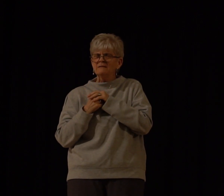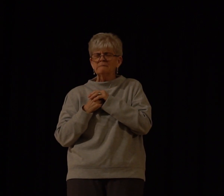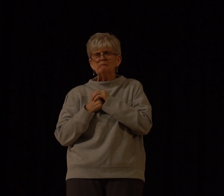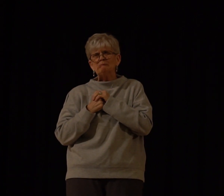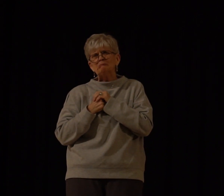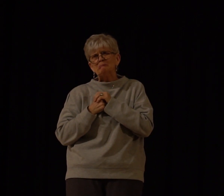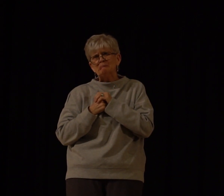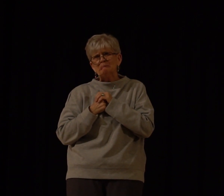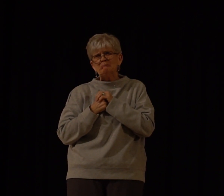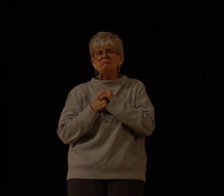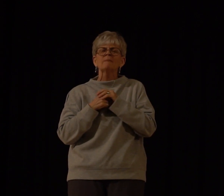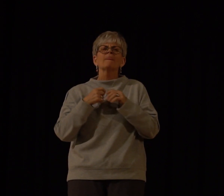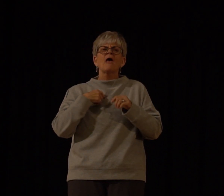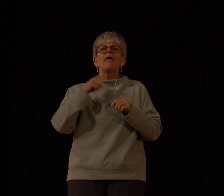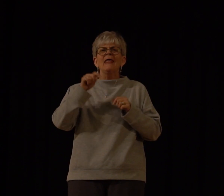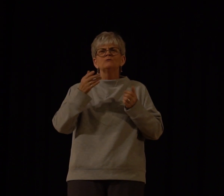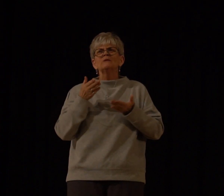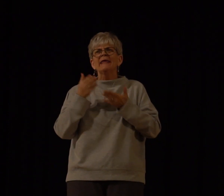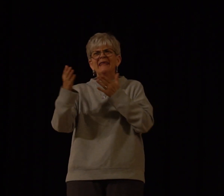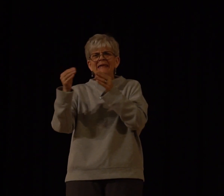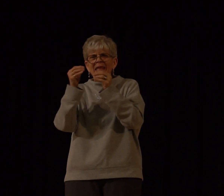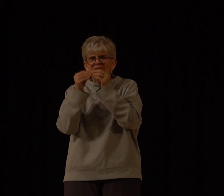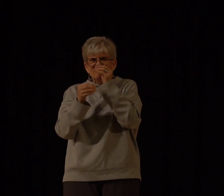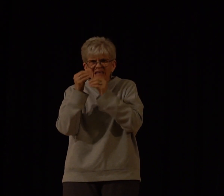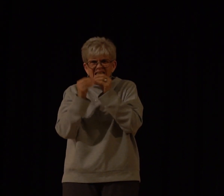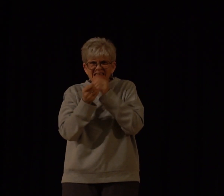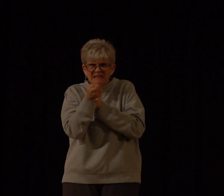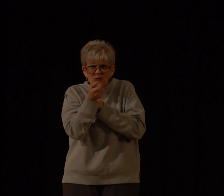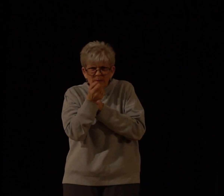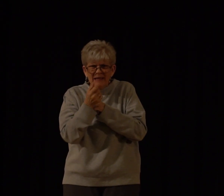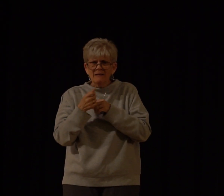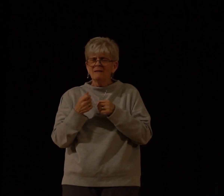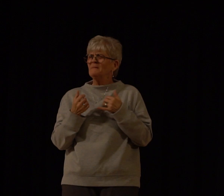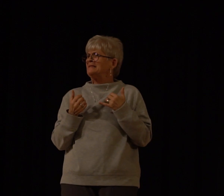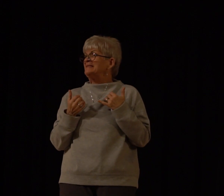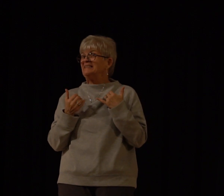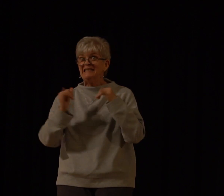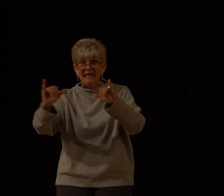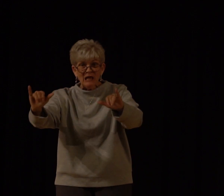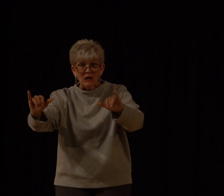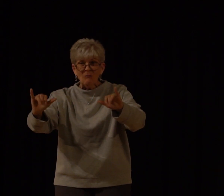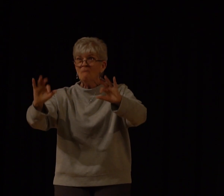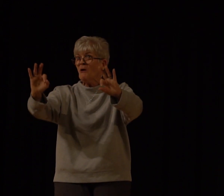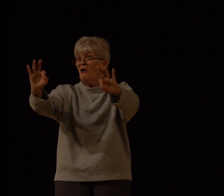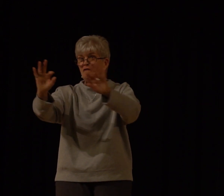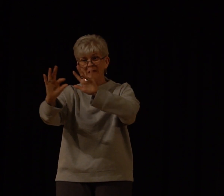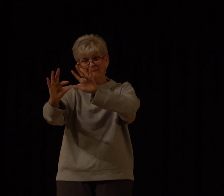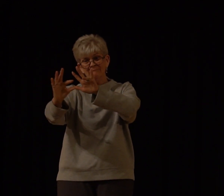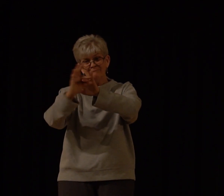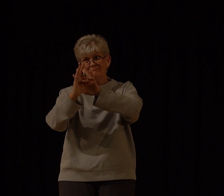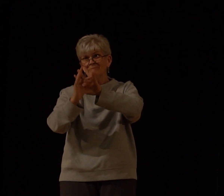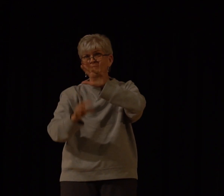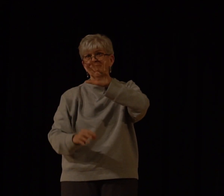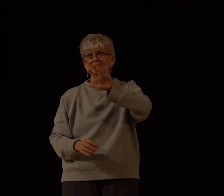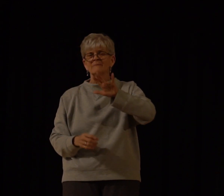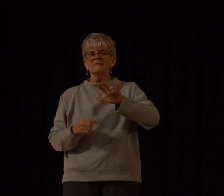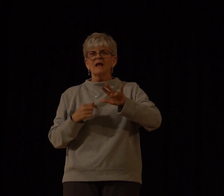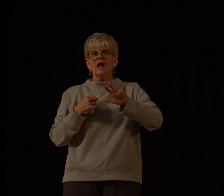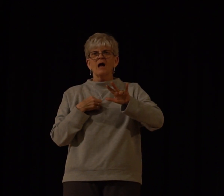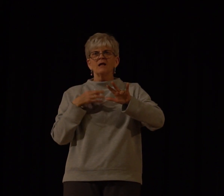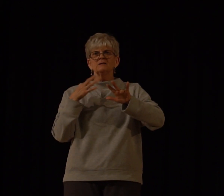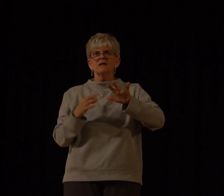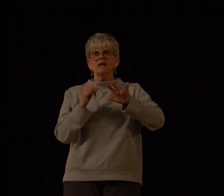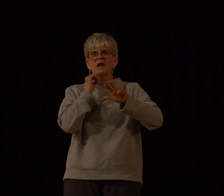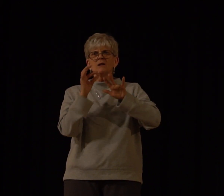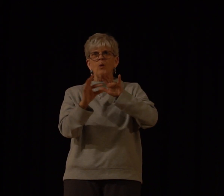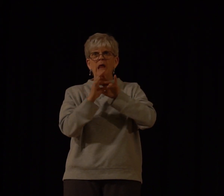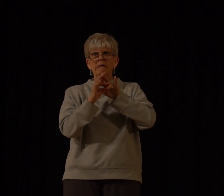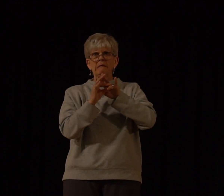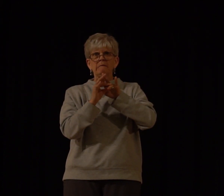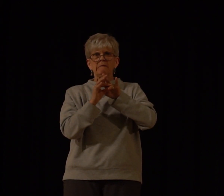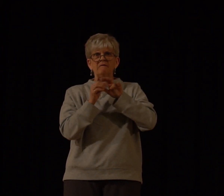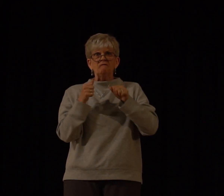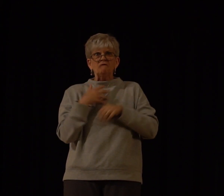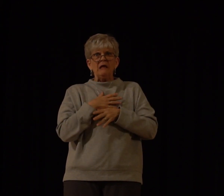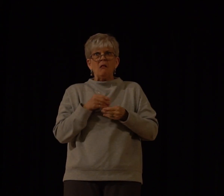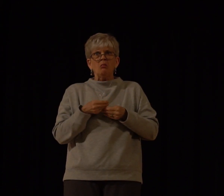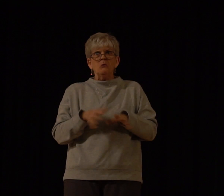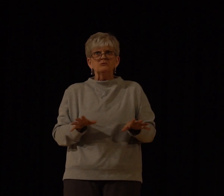I think someone ran over it, but I took it in to get it fixed, but still it's a perfect fit!